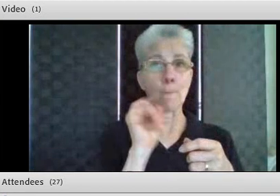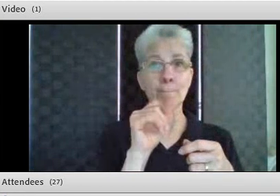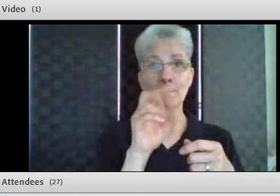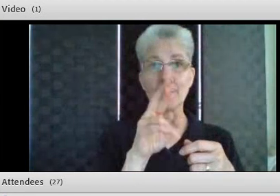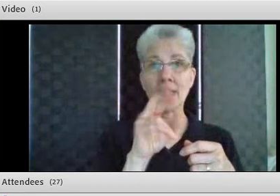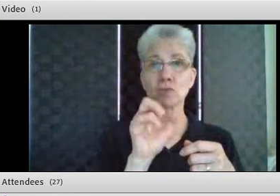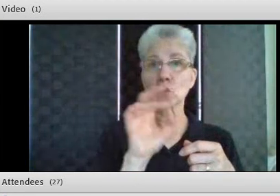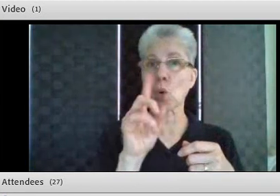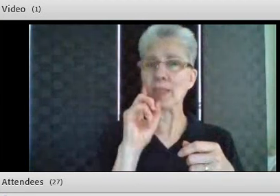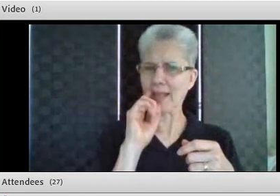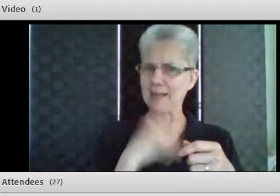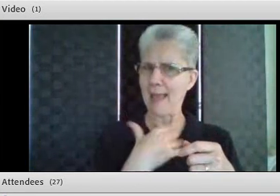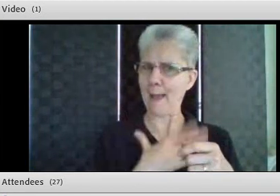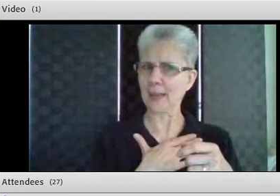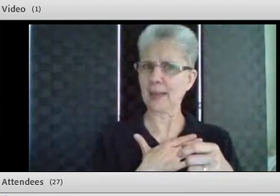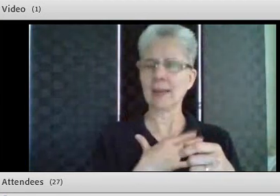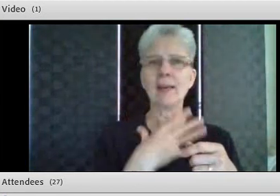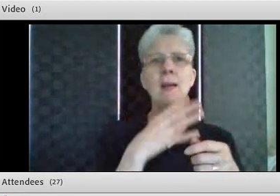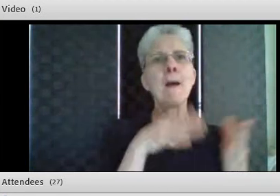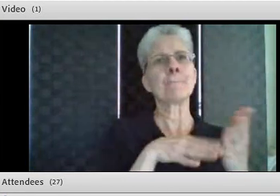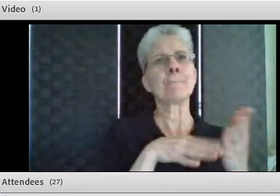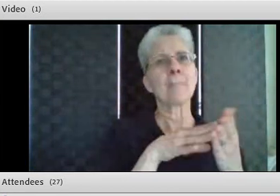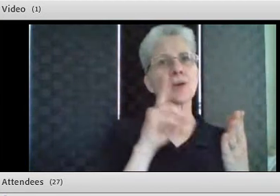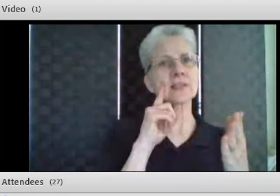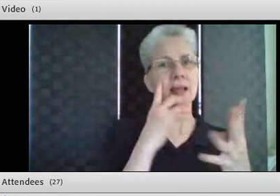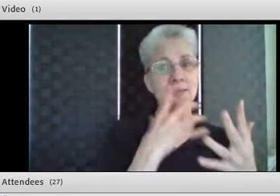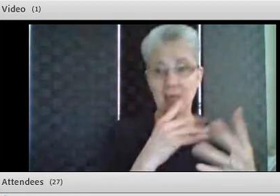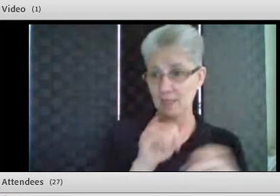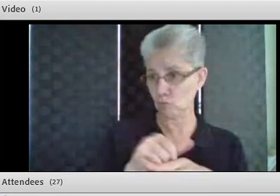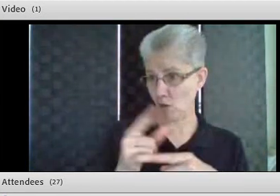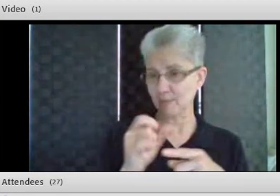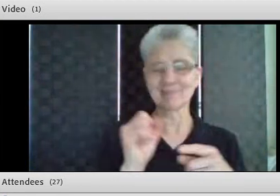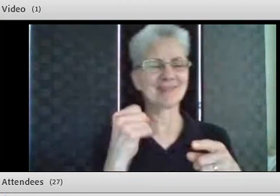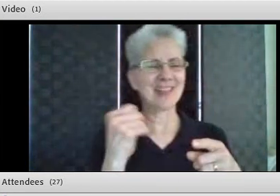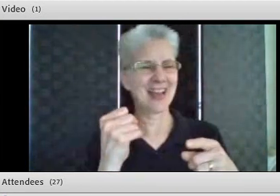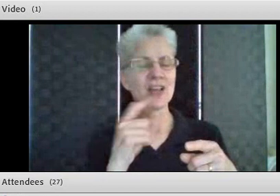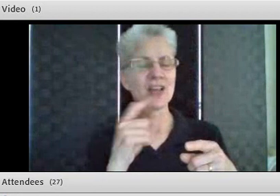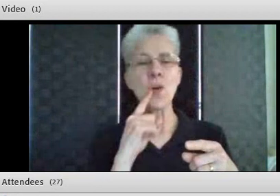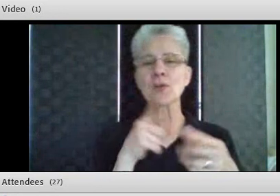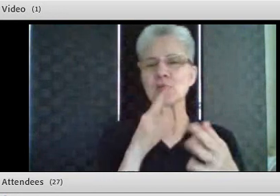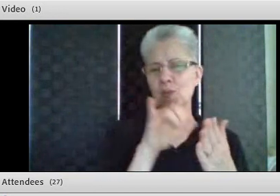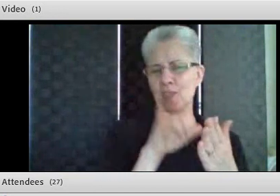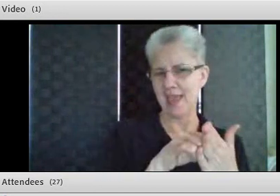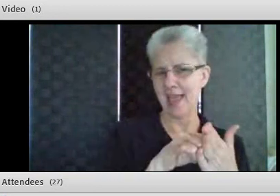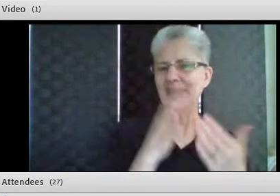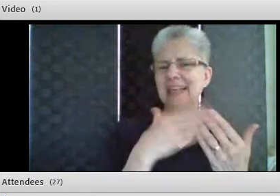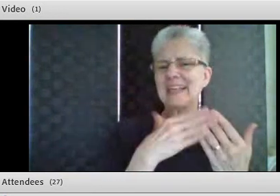It's surprisingly easy to do once you've played around with the chords. Once you know that a major chord sounds happy